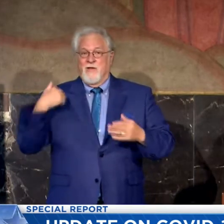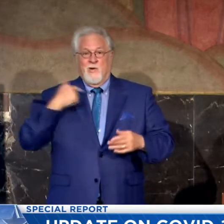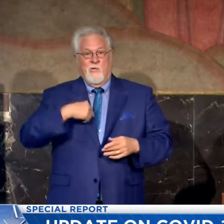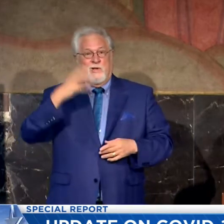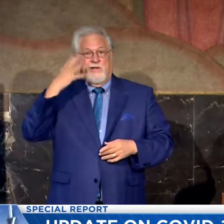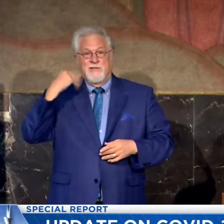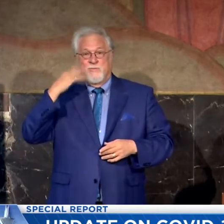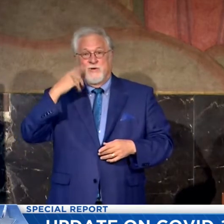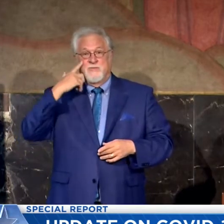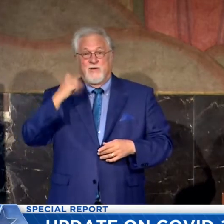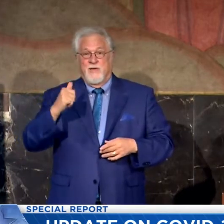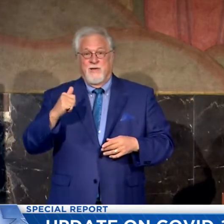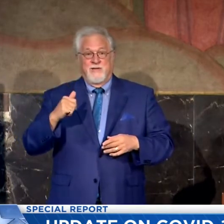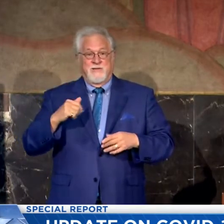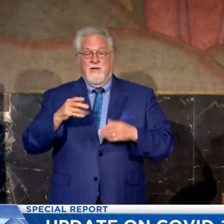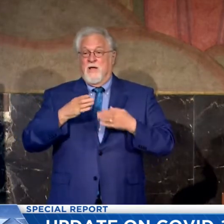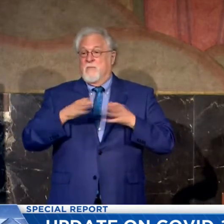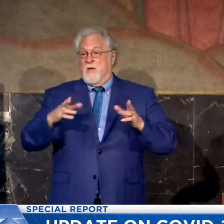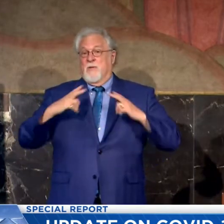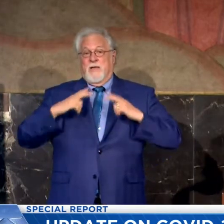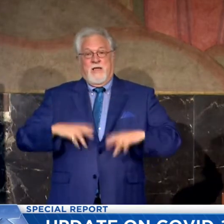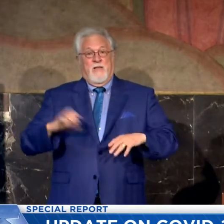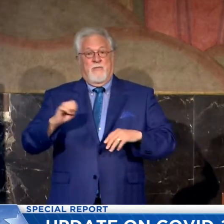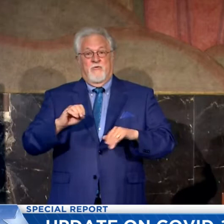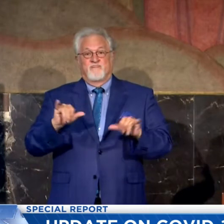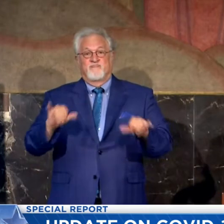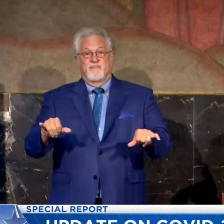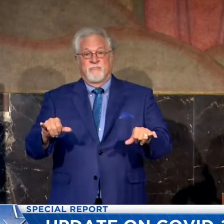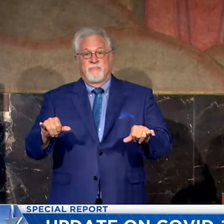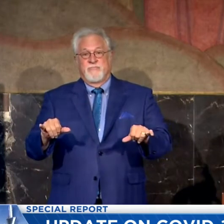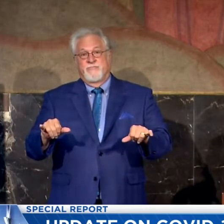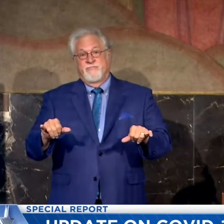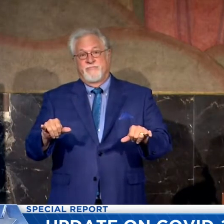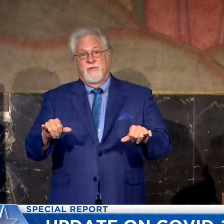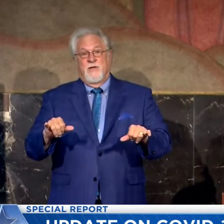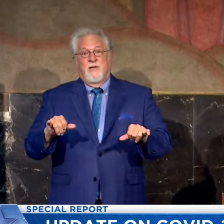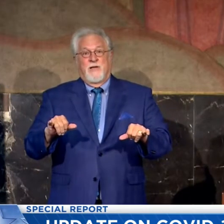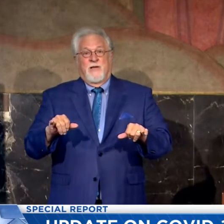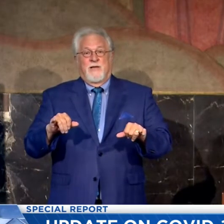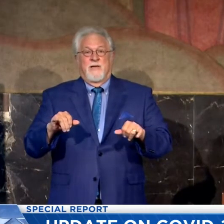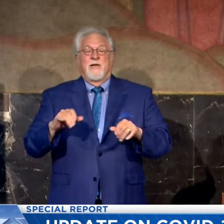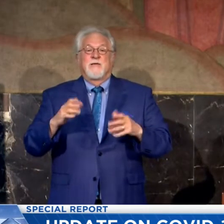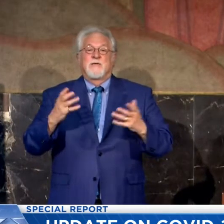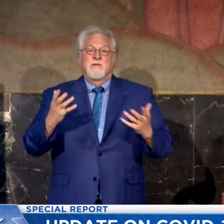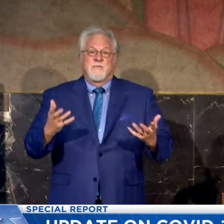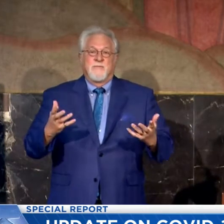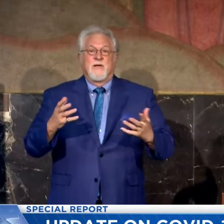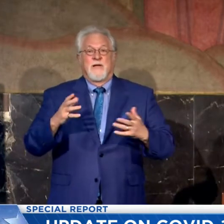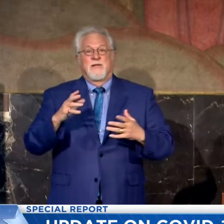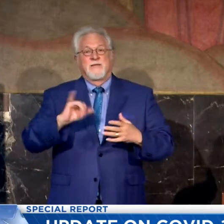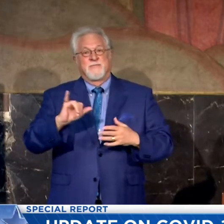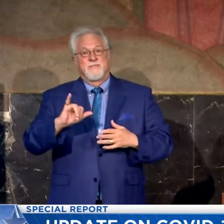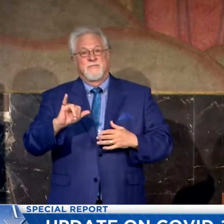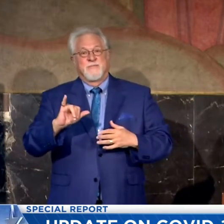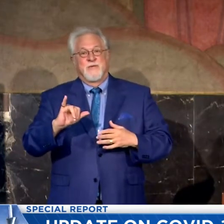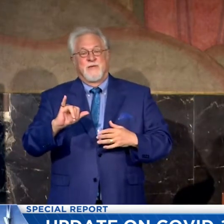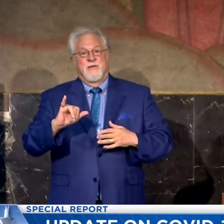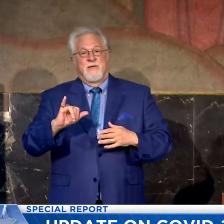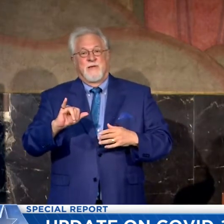FREEDOM WHICH IS THE PURPOSE FOR MEMORIAL DAY, AFTER ALL. OBVIOUSLY, THIS MEMORIAL DAY WILL BE DIFFERENT FROM ANY OTHERS WE'VE EVER EXPERIENCED